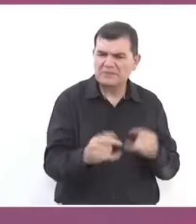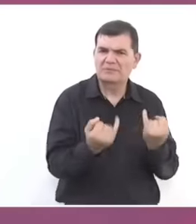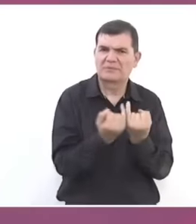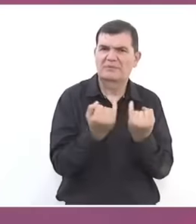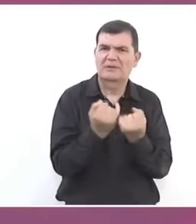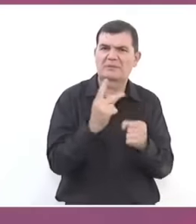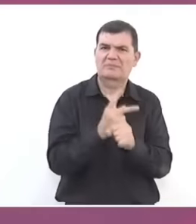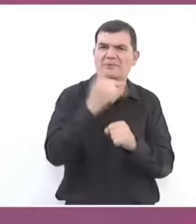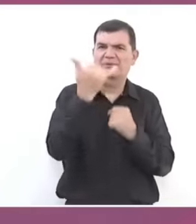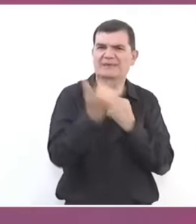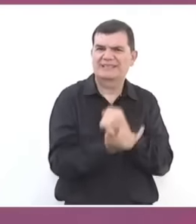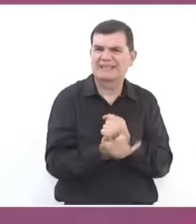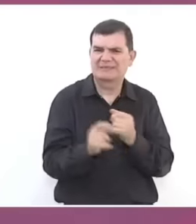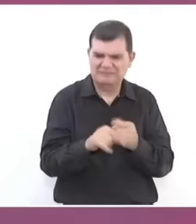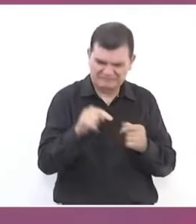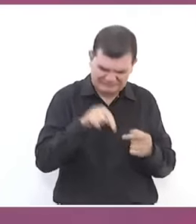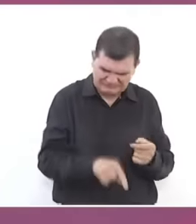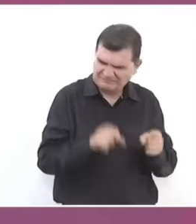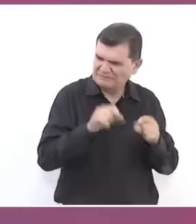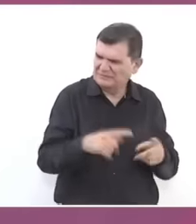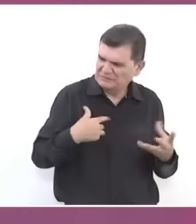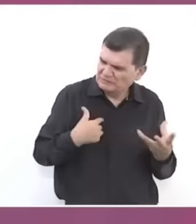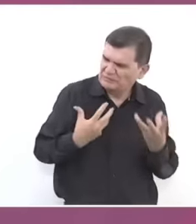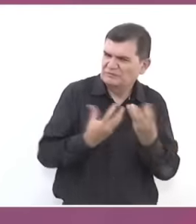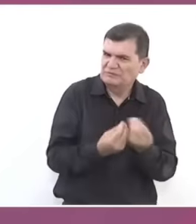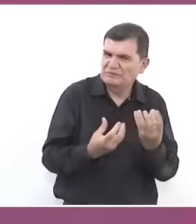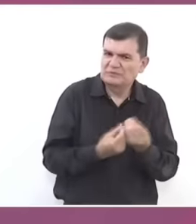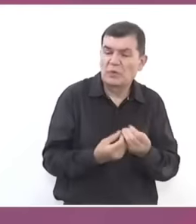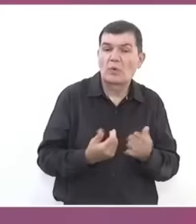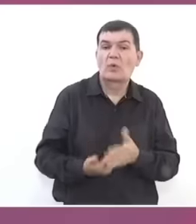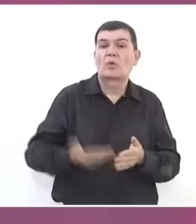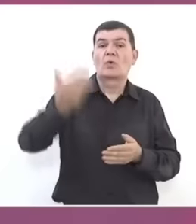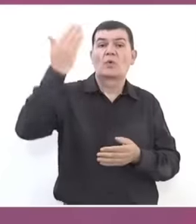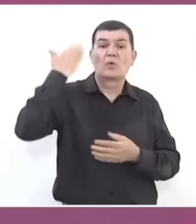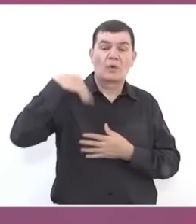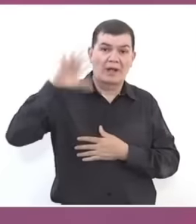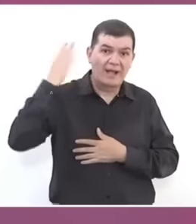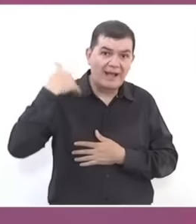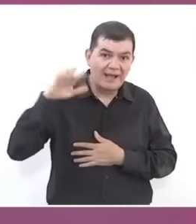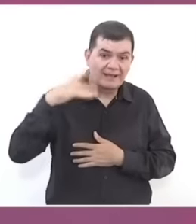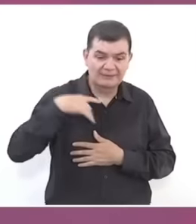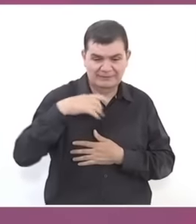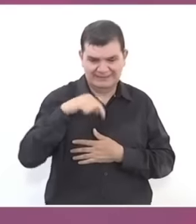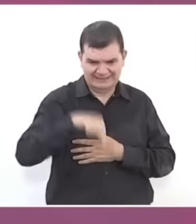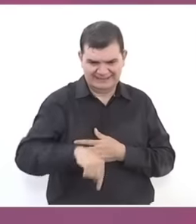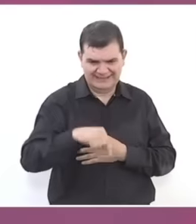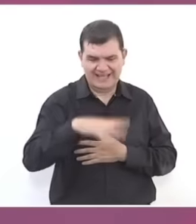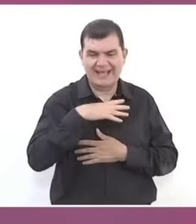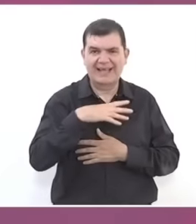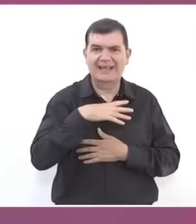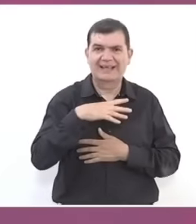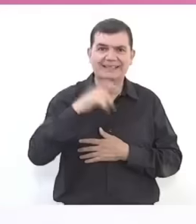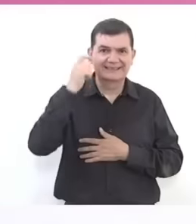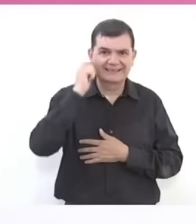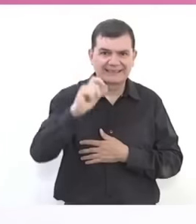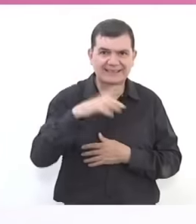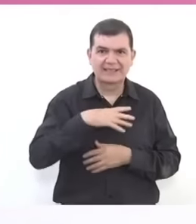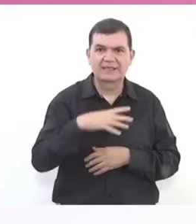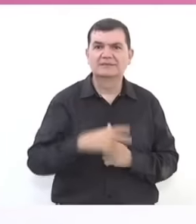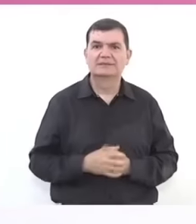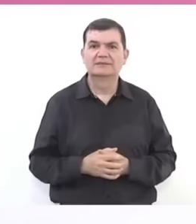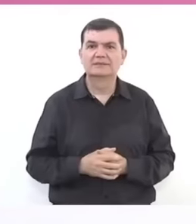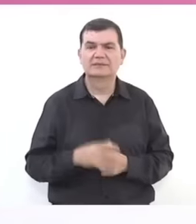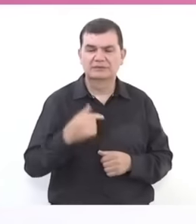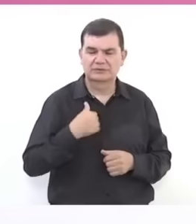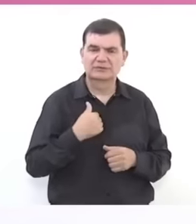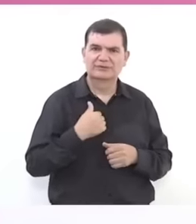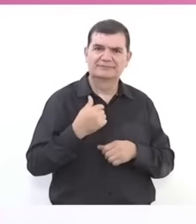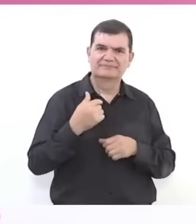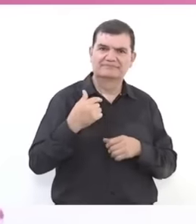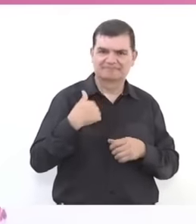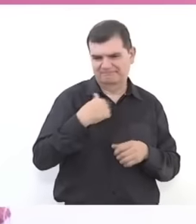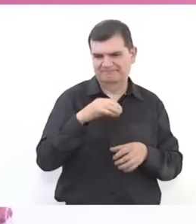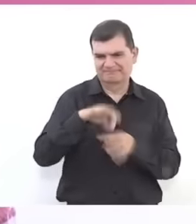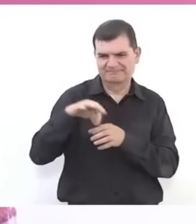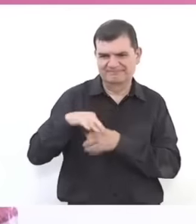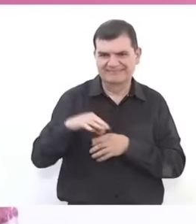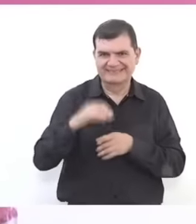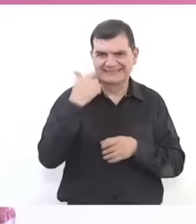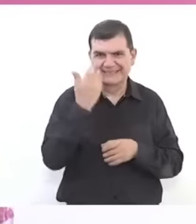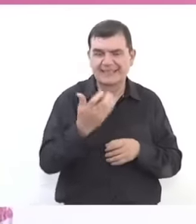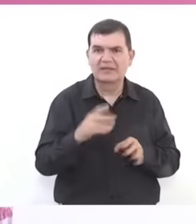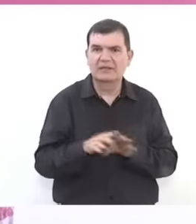transformation project. When I was here in Guerrero, in the campaign I said that it was about giving